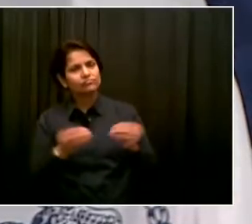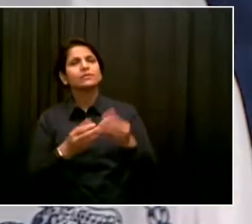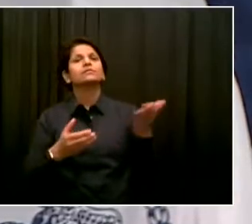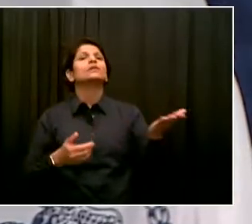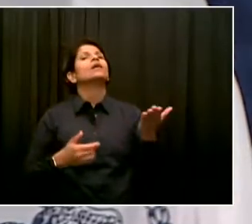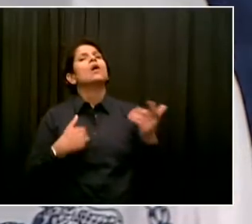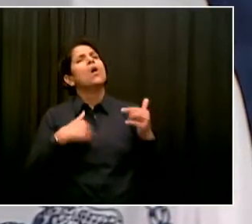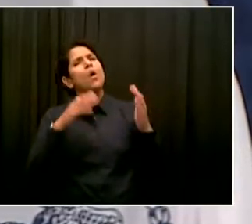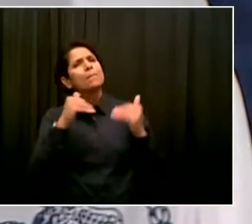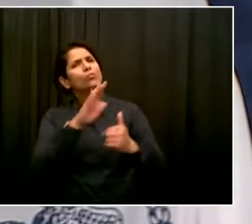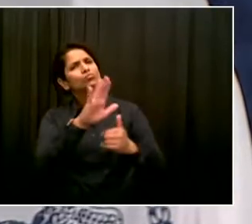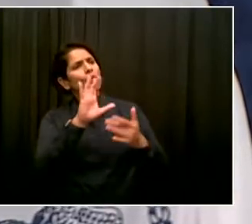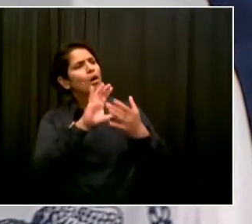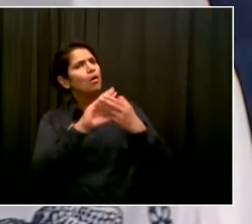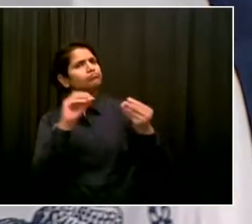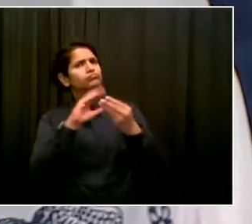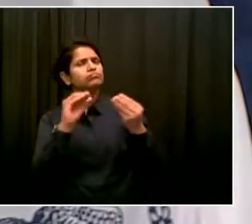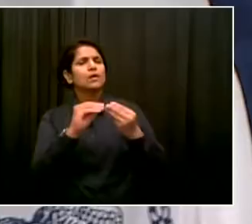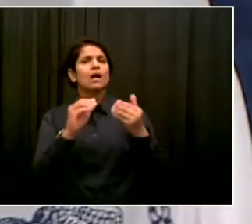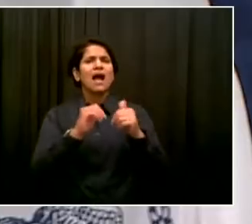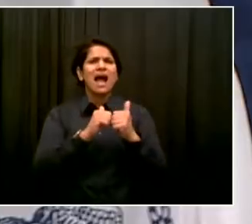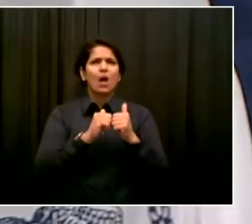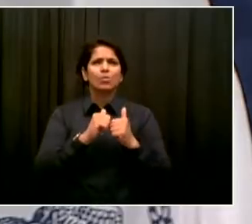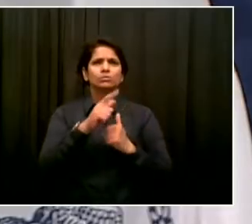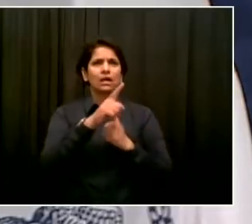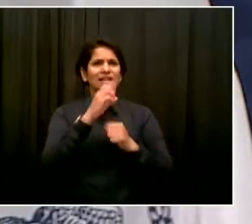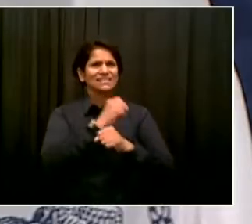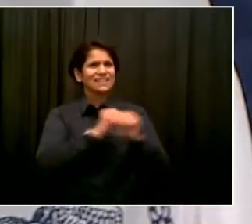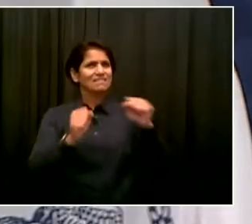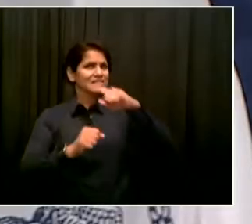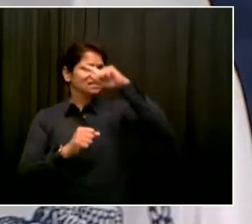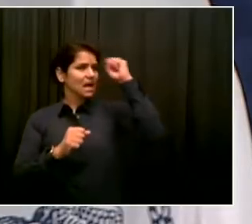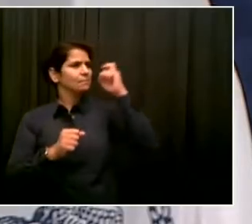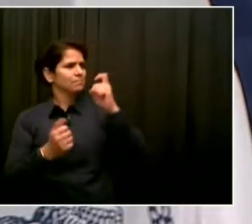ABOUT YOUR LONG EXPERIENCE ON